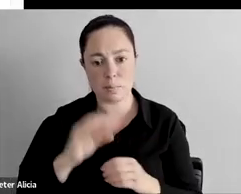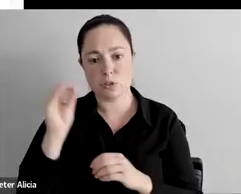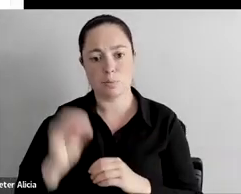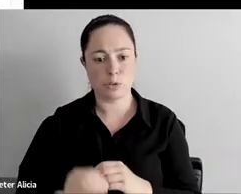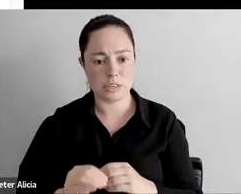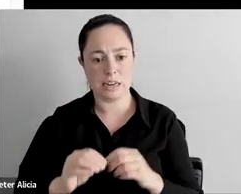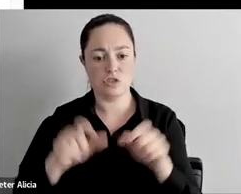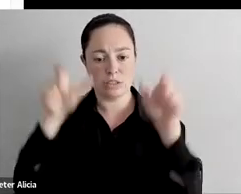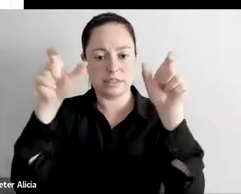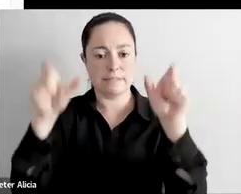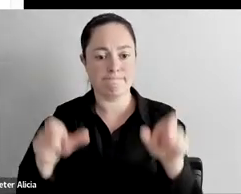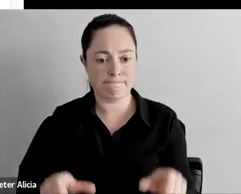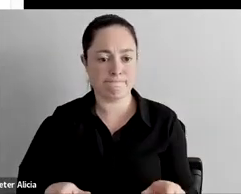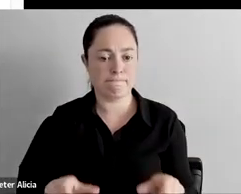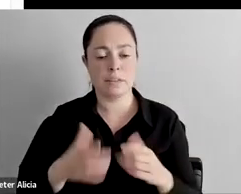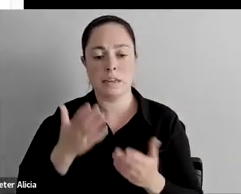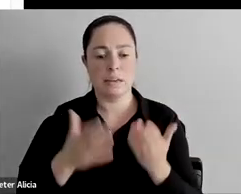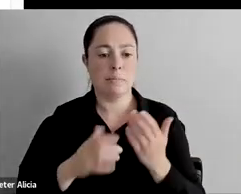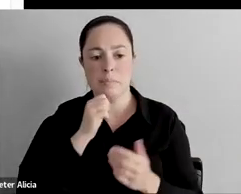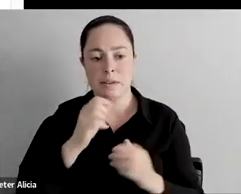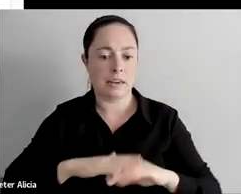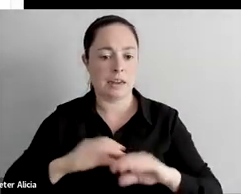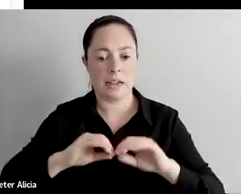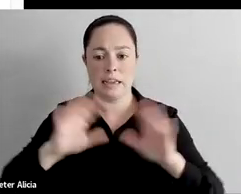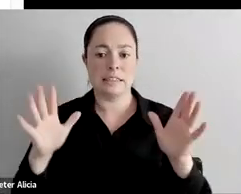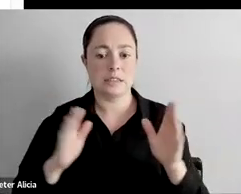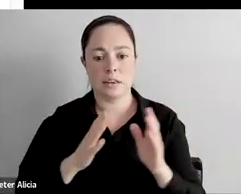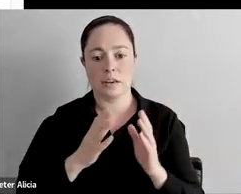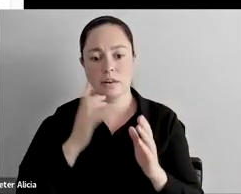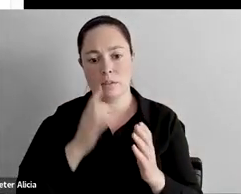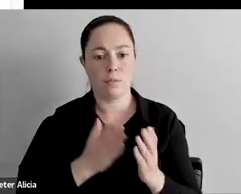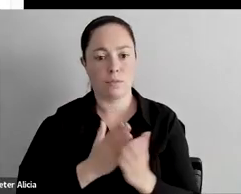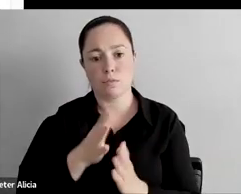are not necessarily available in the Graph view.